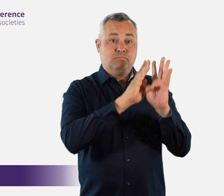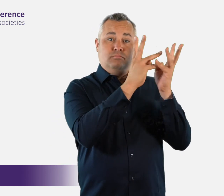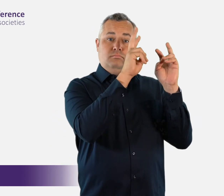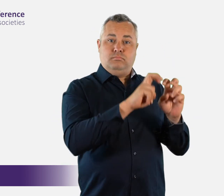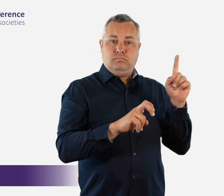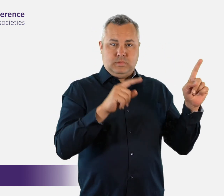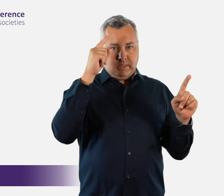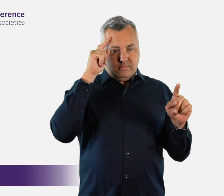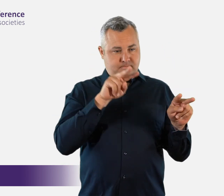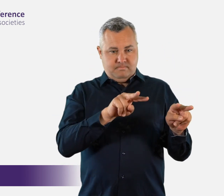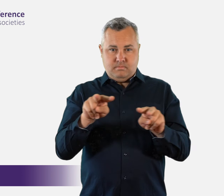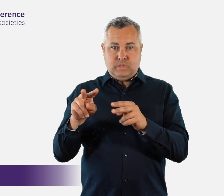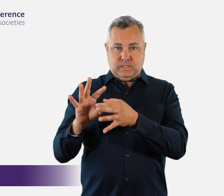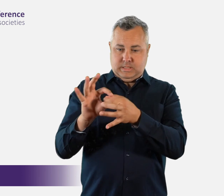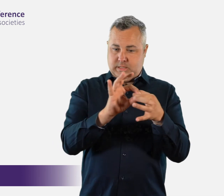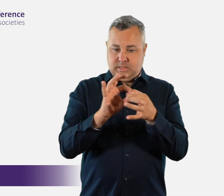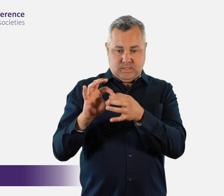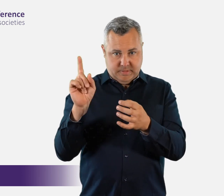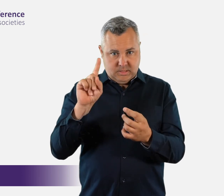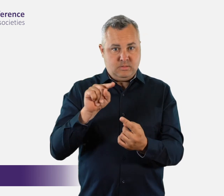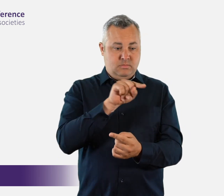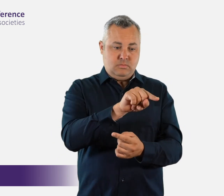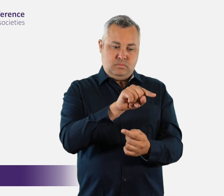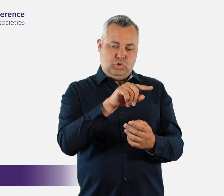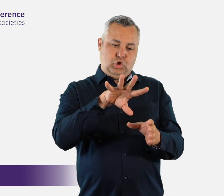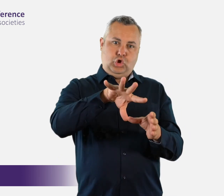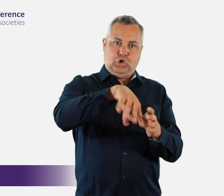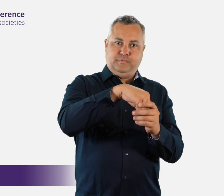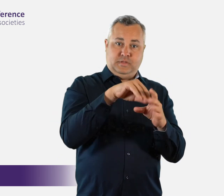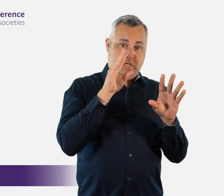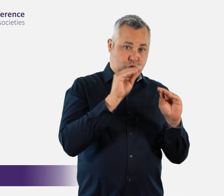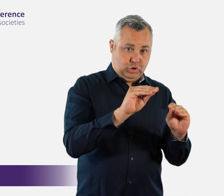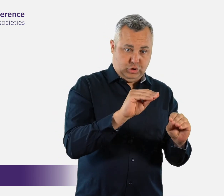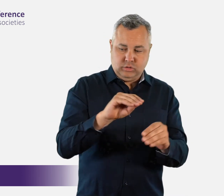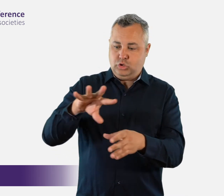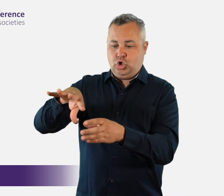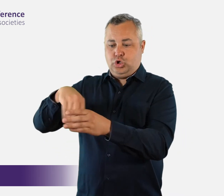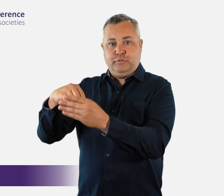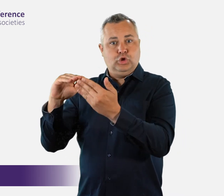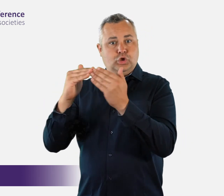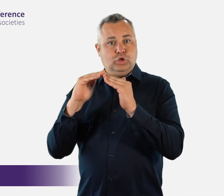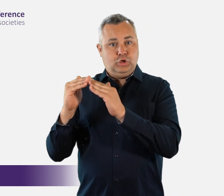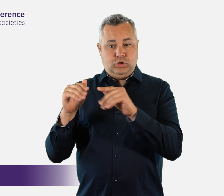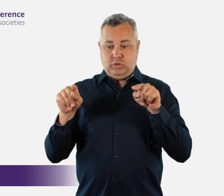The Royal Commission will consider the link between inclusive education and an inclusive society,